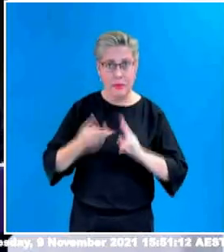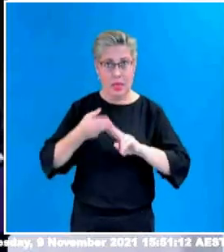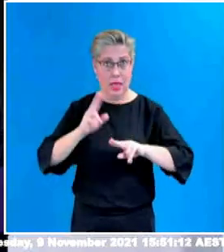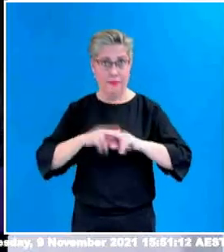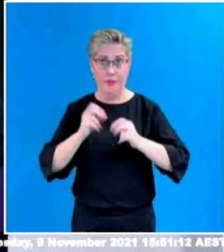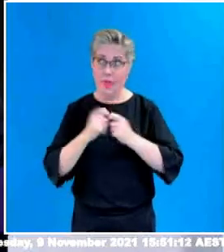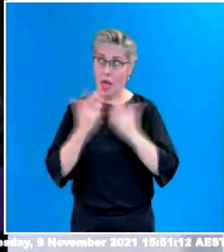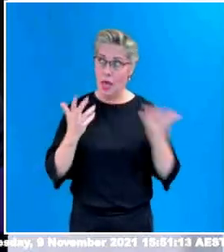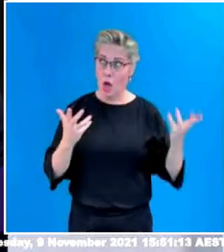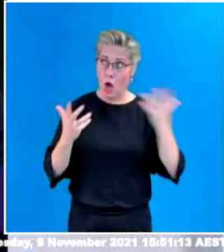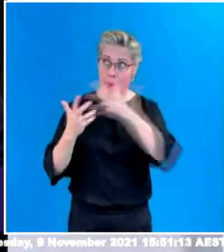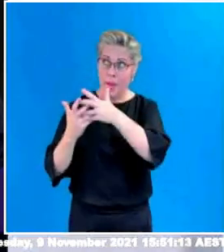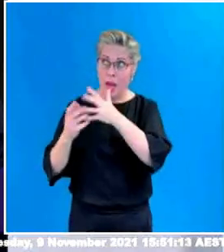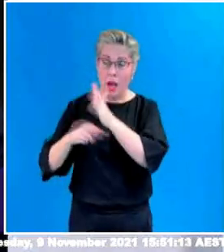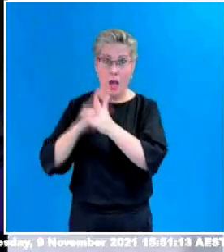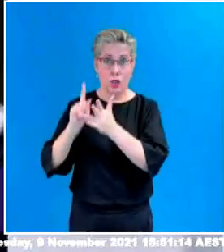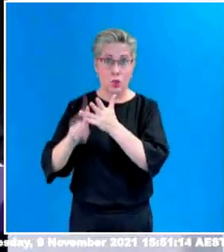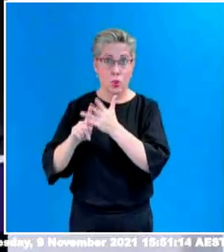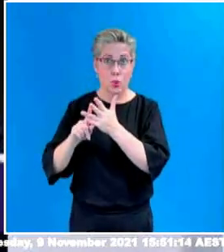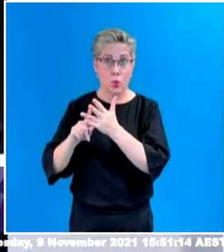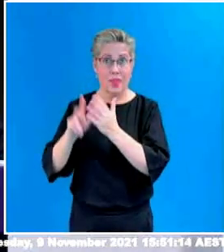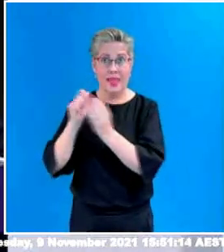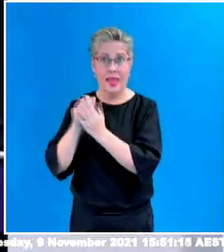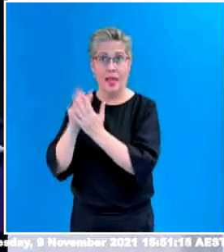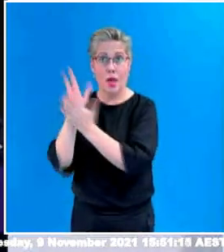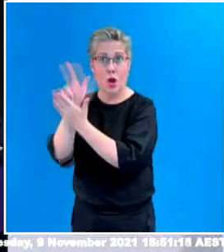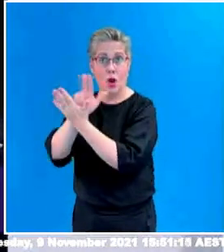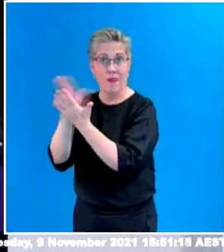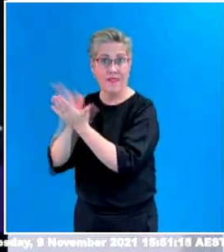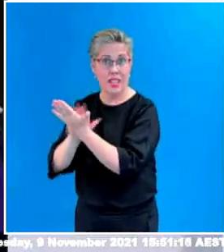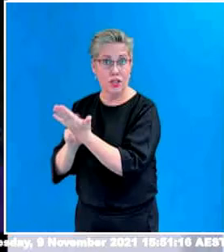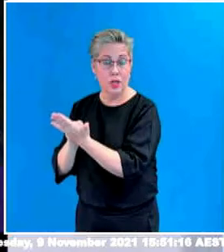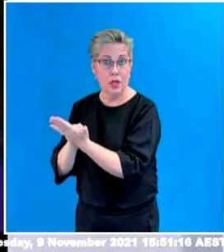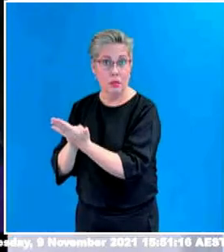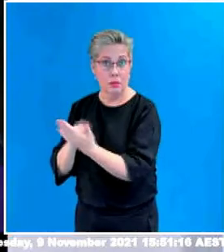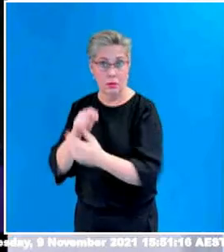Was that something that you were involved in, whatever the process was,